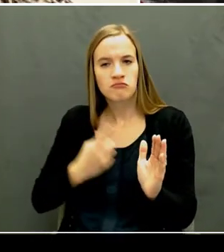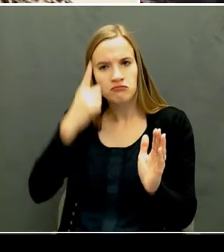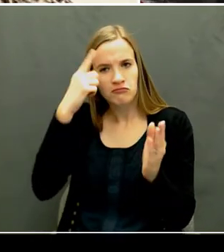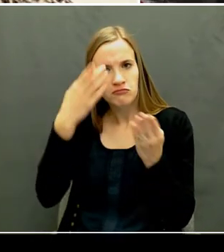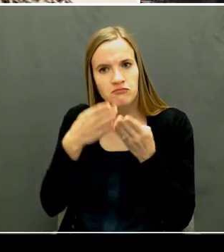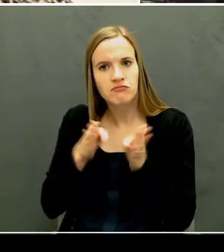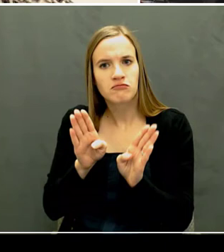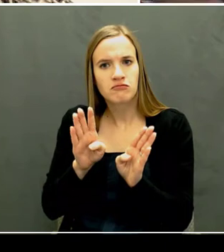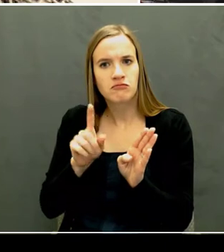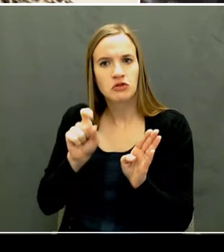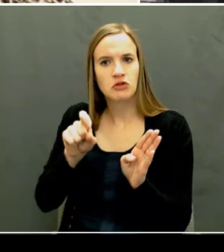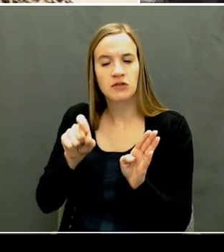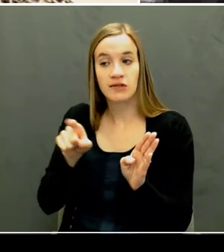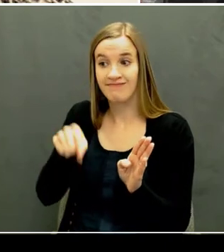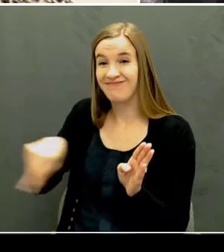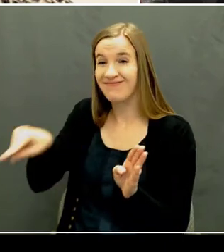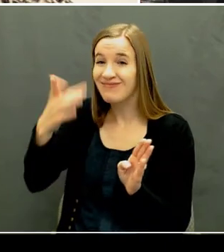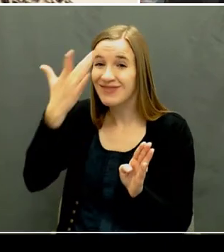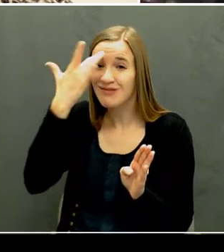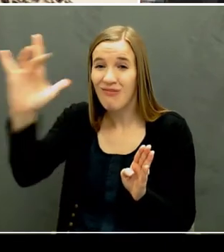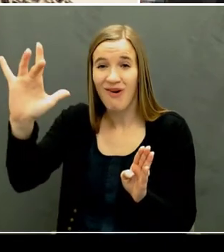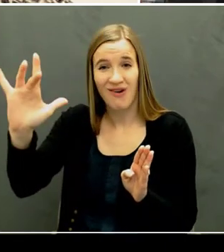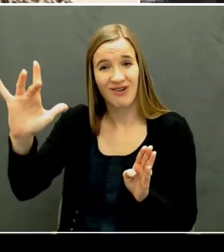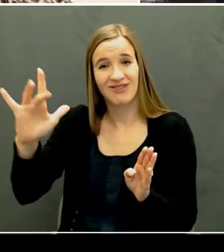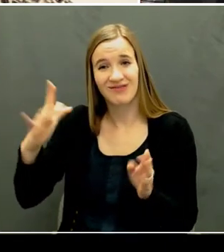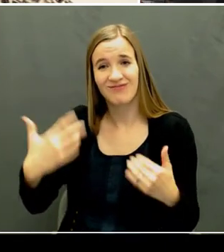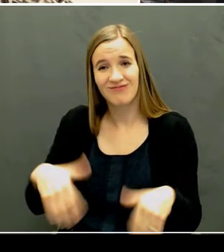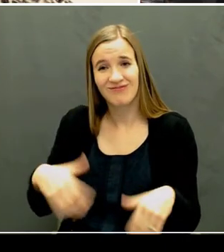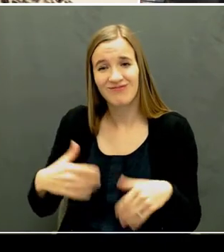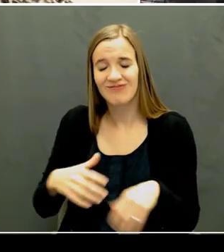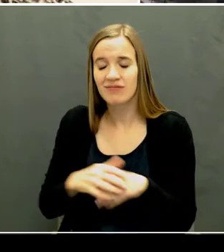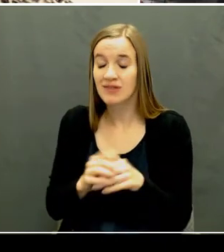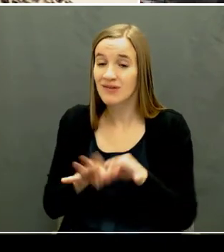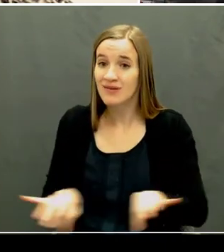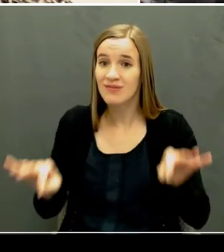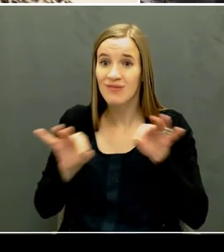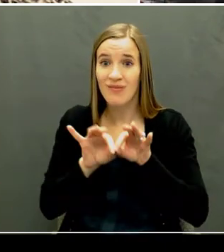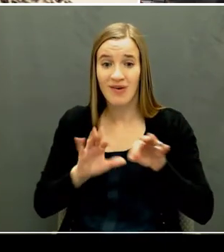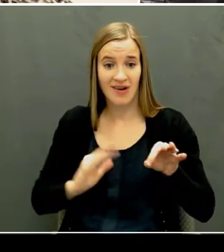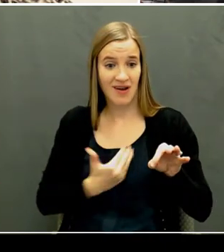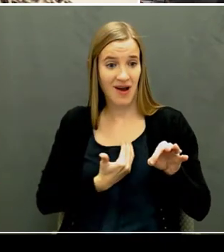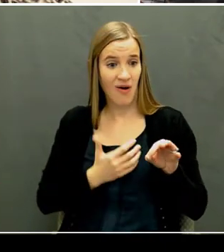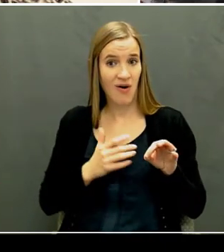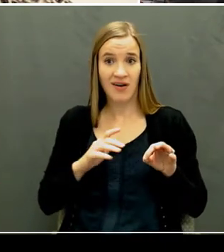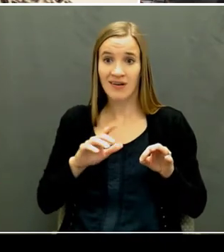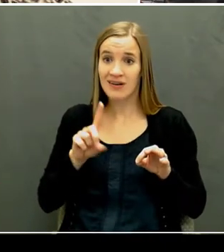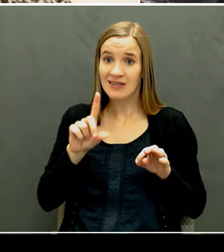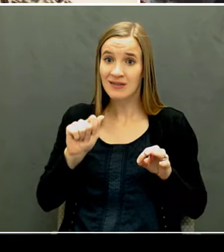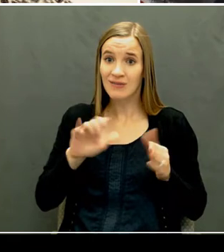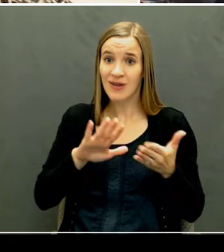think we can get, we all come together here intergenerationally and intersectionally and, and